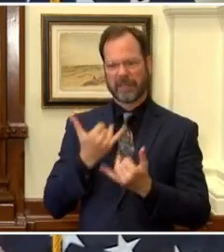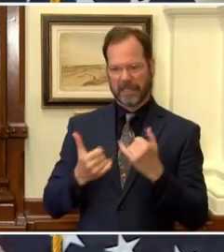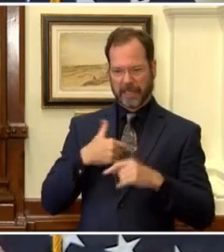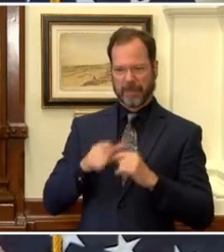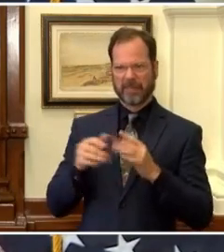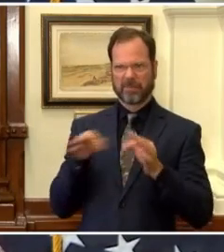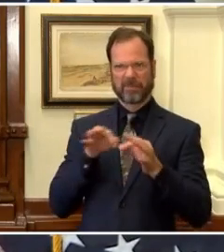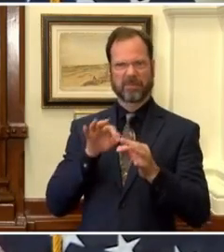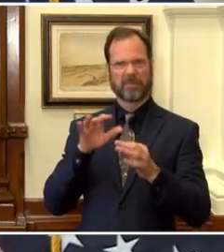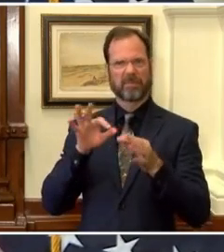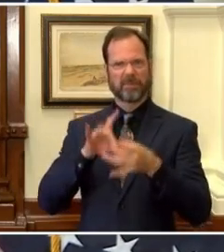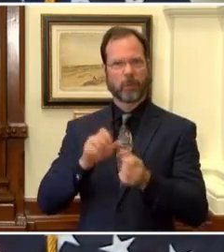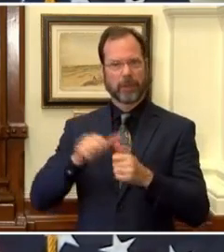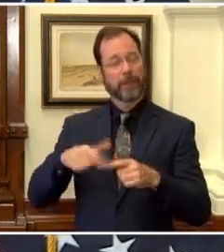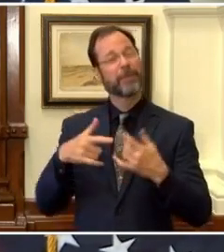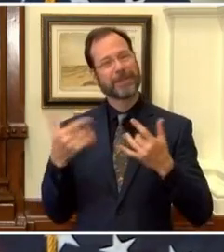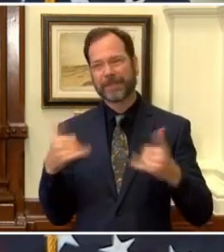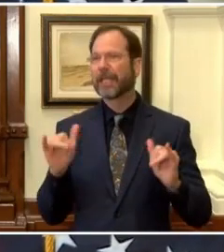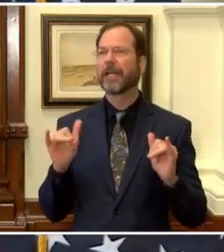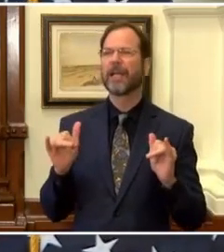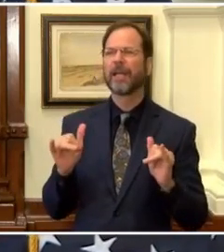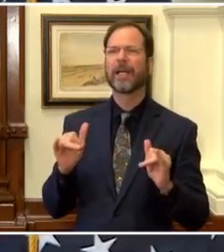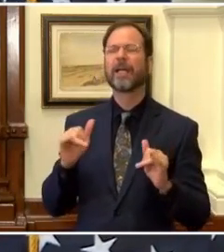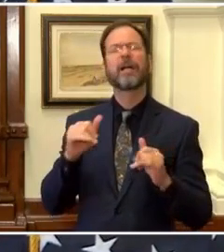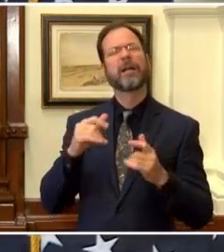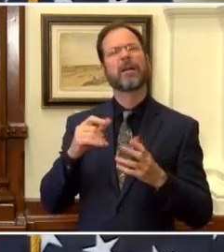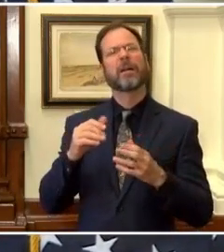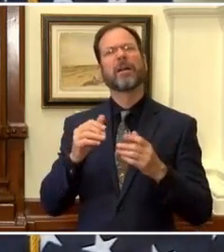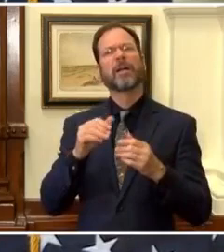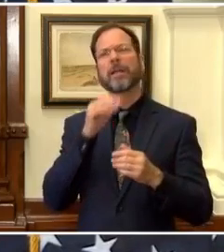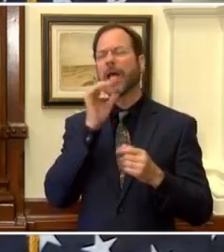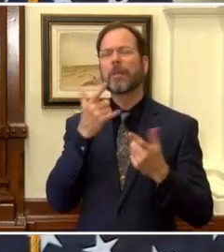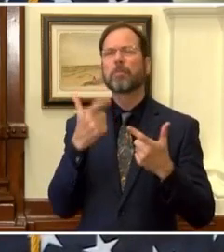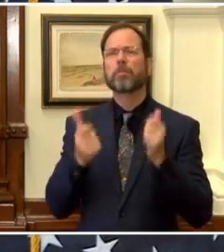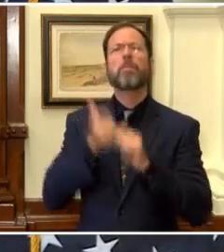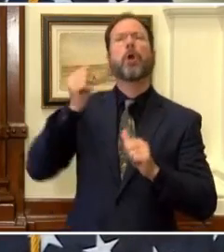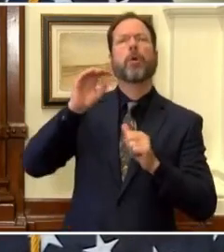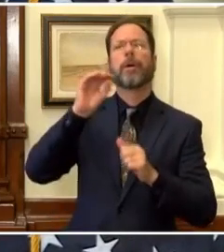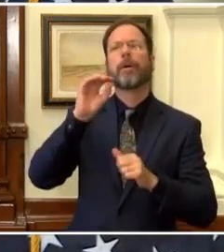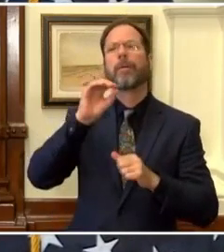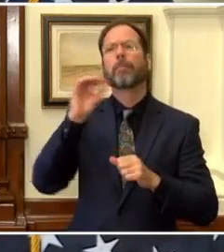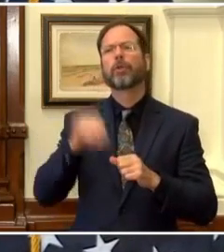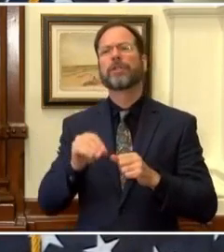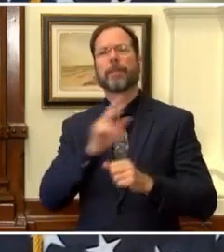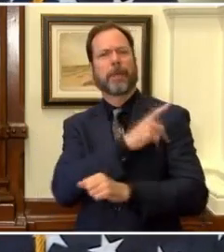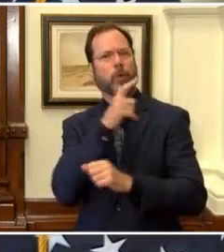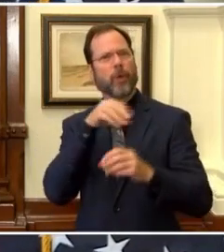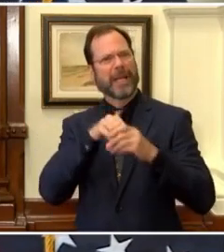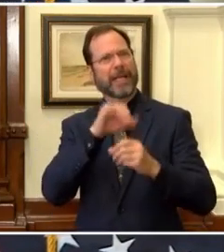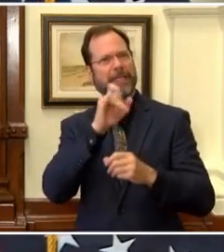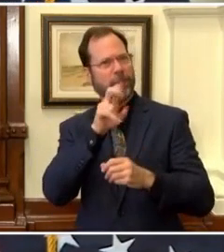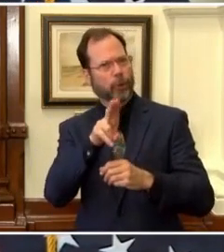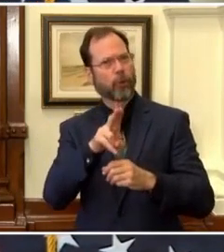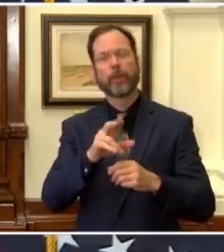THAT DOES CONTINUE TO RISE AND HAS RISEN SINCE THE LAST TIME I HAD A CHANCE TO SPEAK ON THIS.